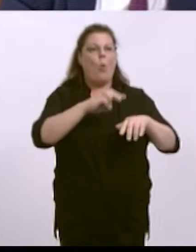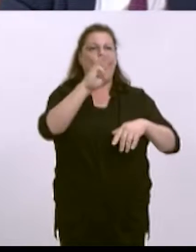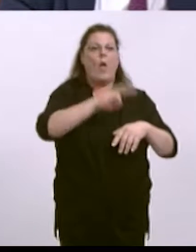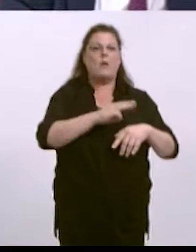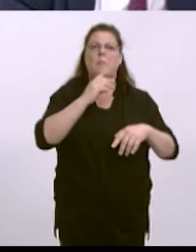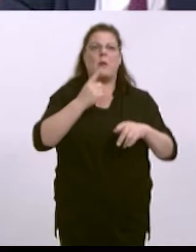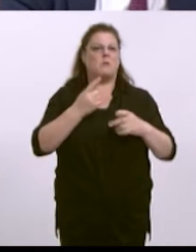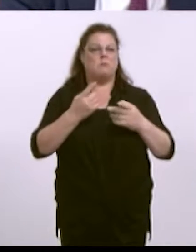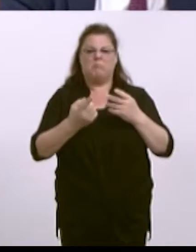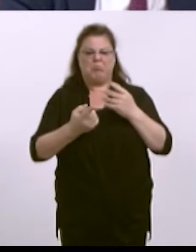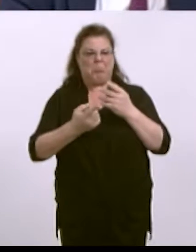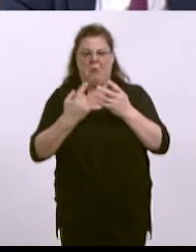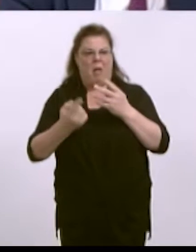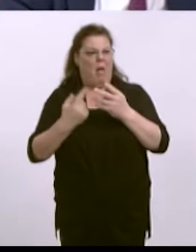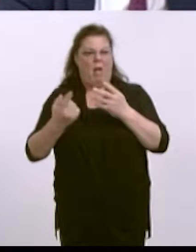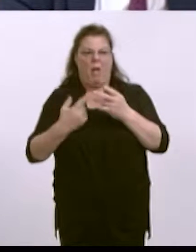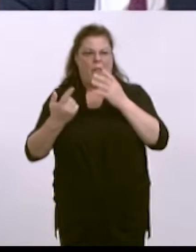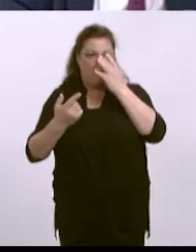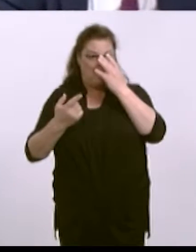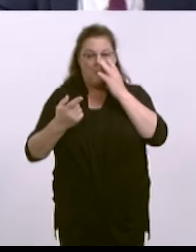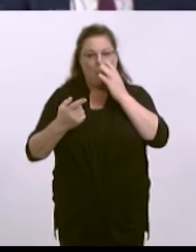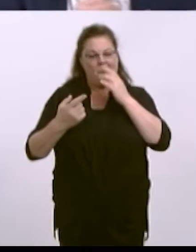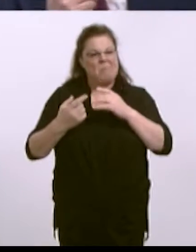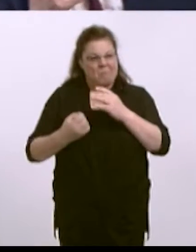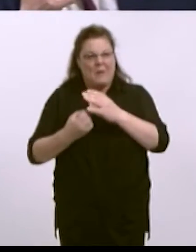everywhere in the developed world. That said, we want to make sure that we train more doctorsóthat